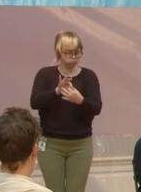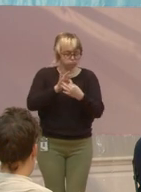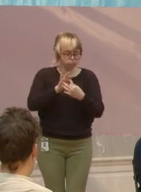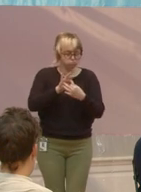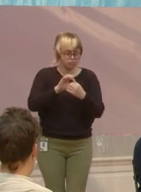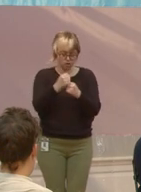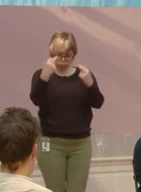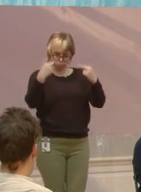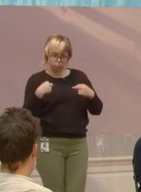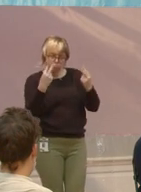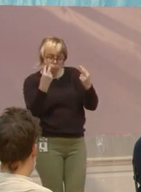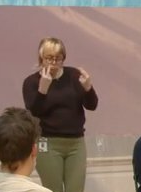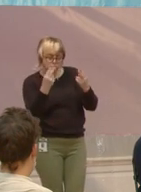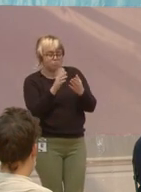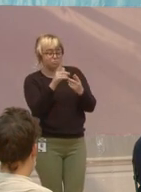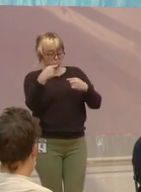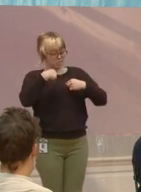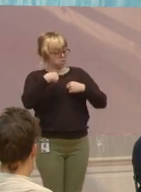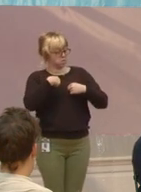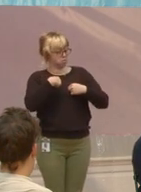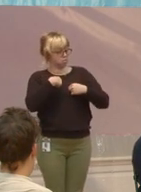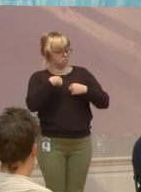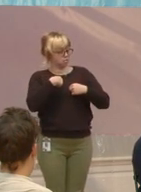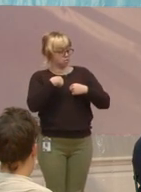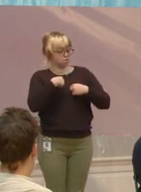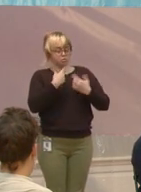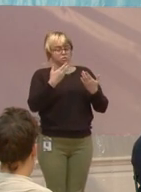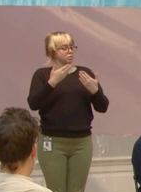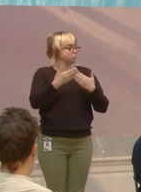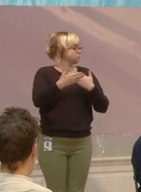seen. And to me despite all that, I think we'll get into